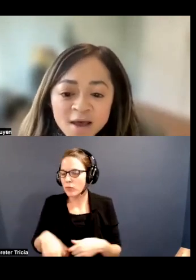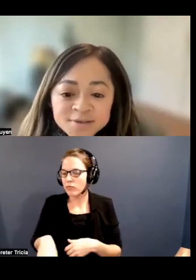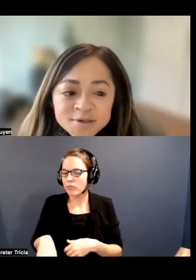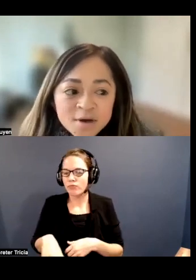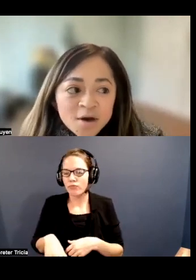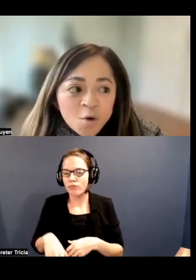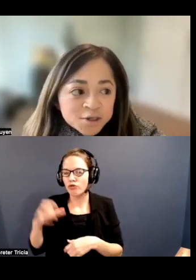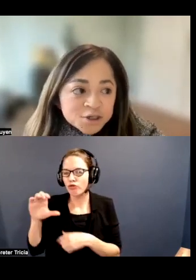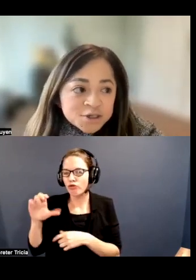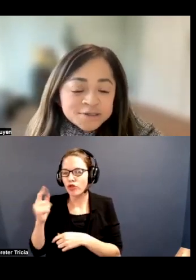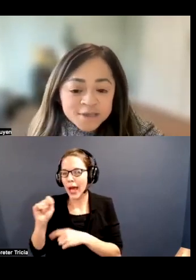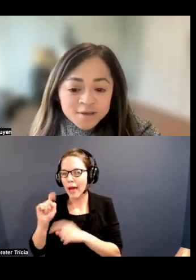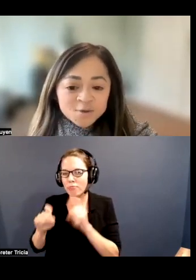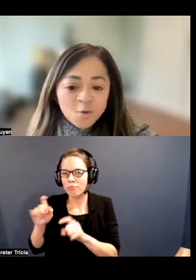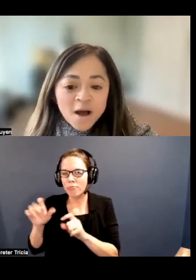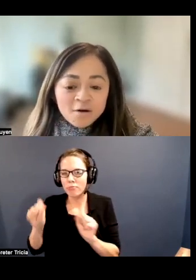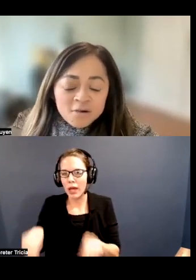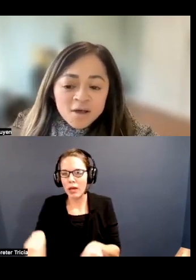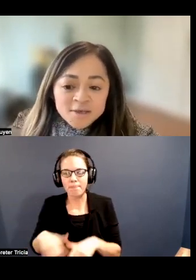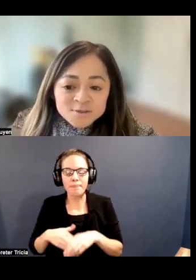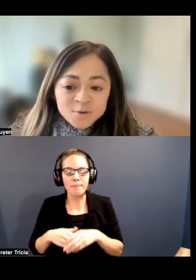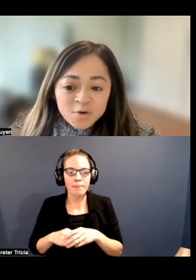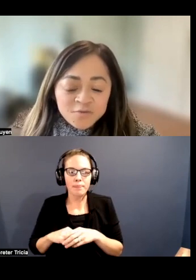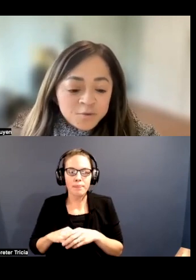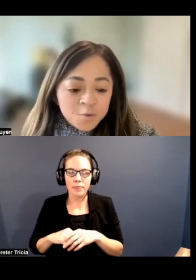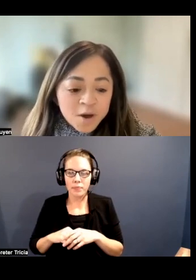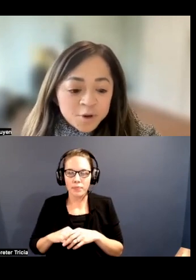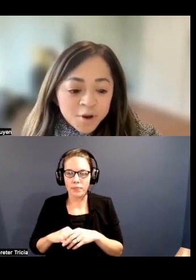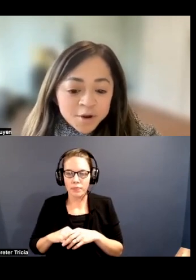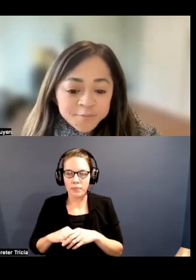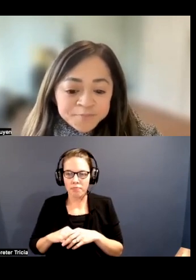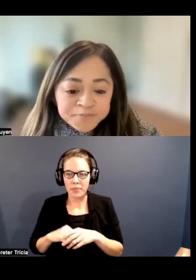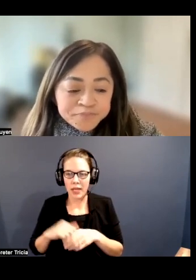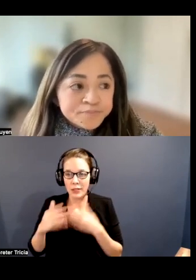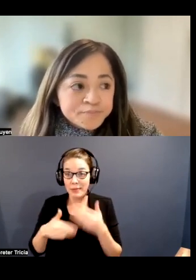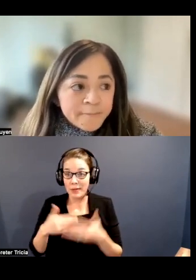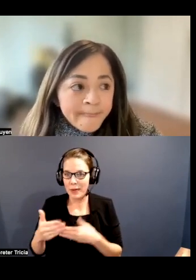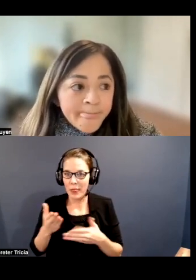ask questions as well as we move through the webinar.